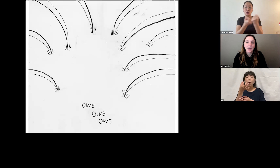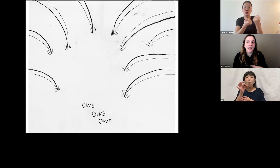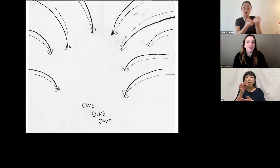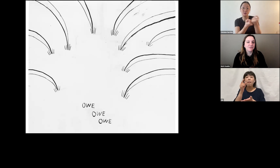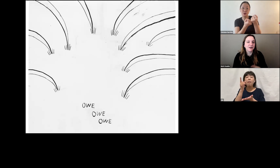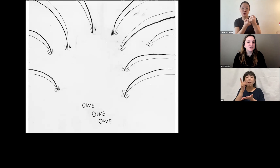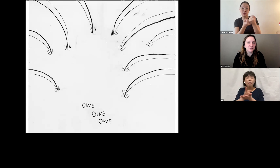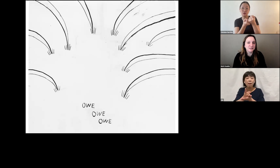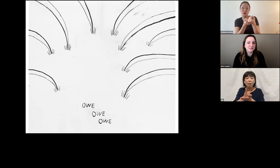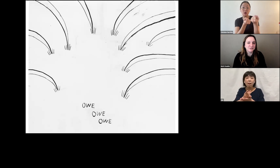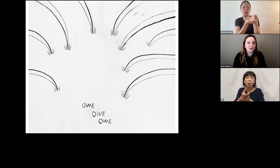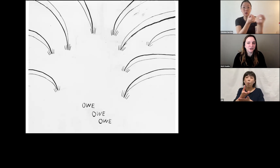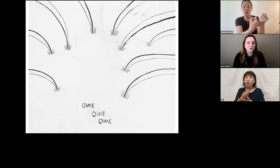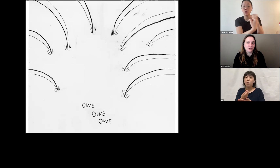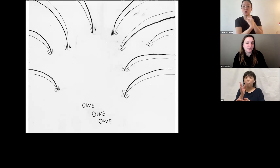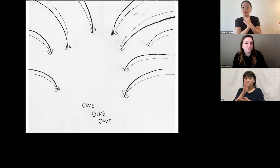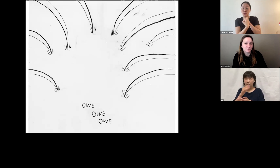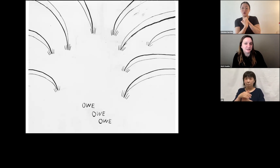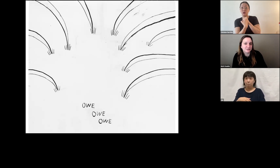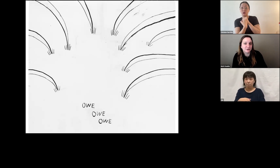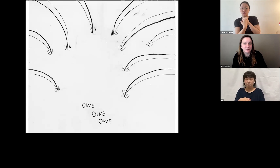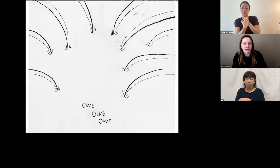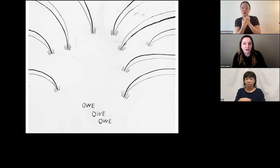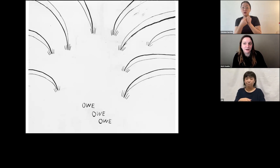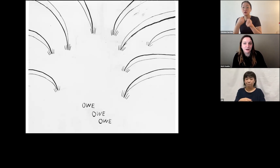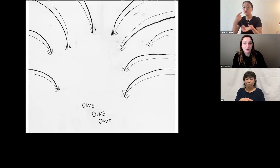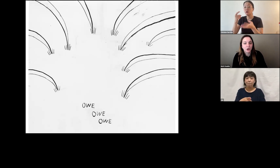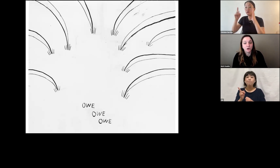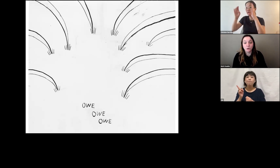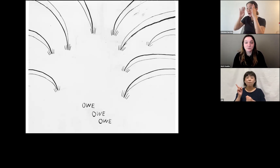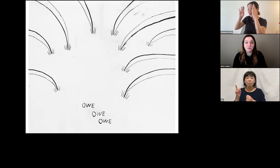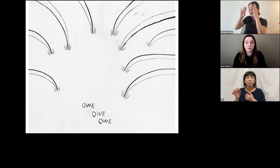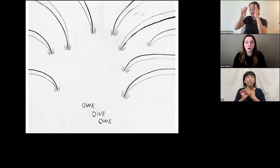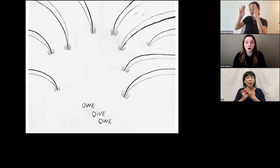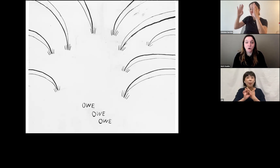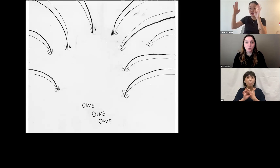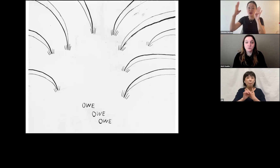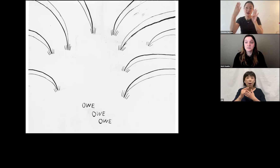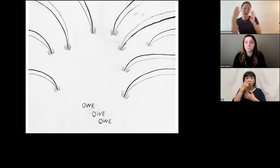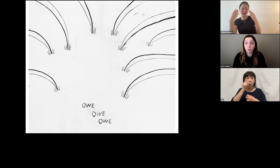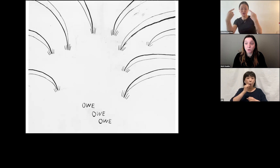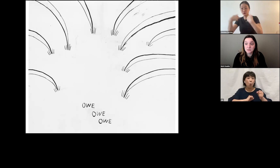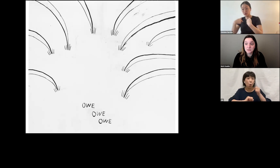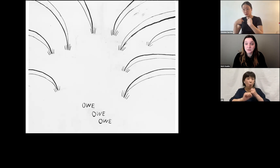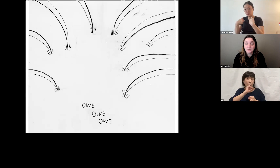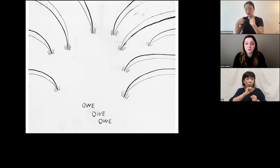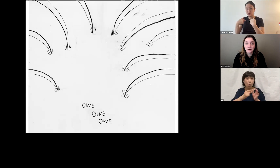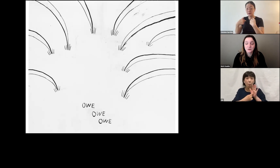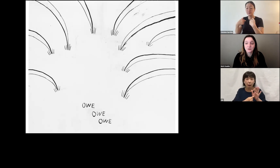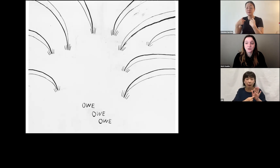Hey, if I do this for you will you do this for me, you also owe support,